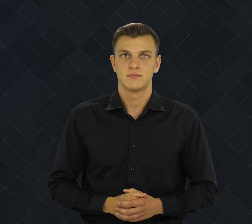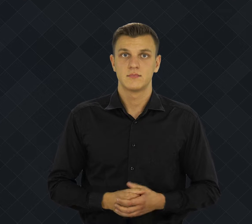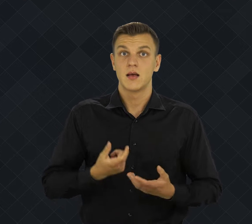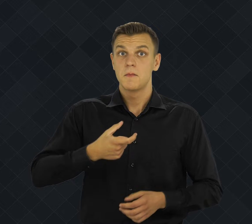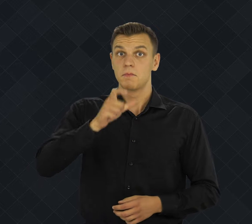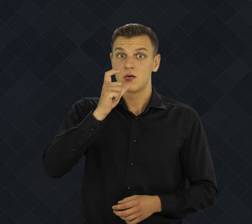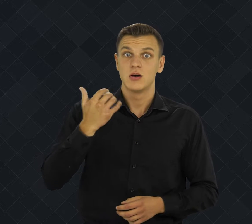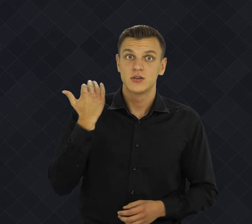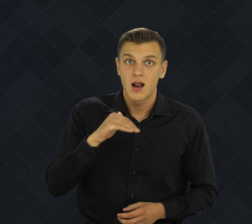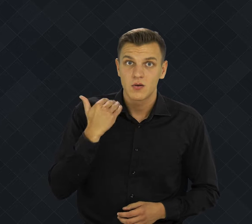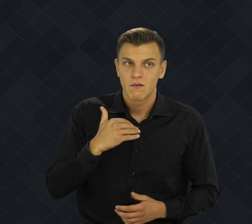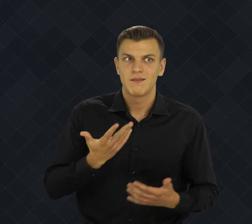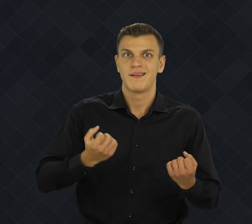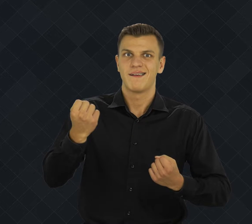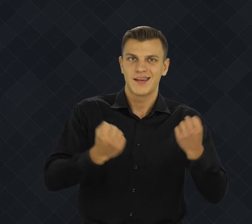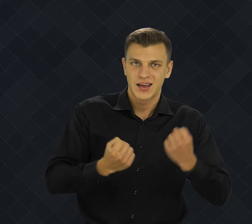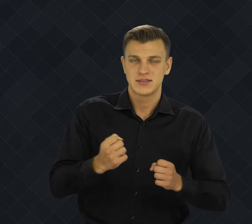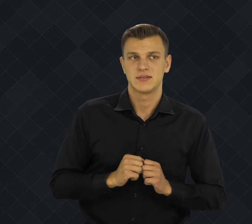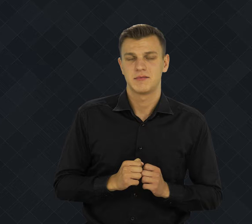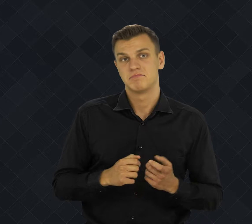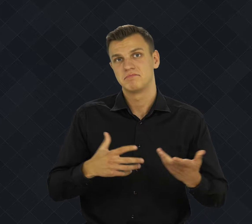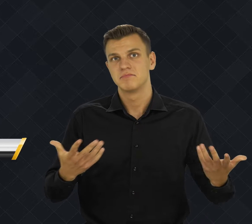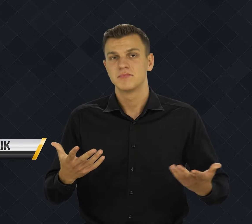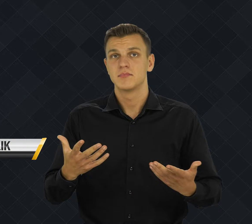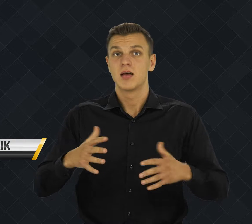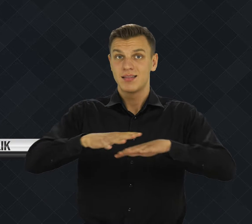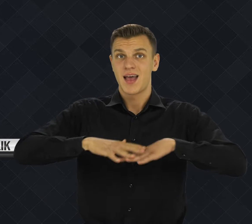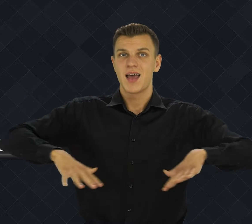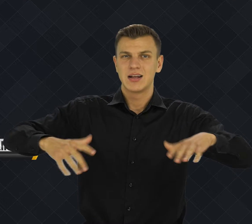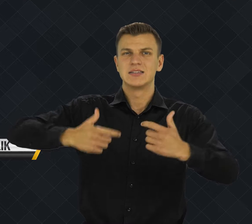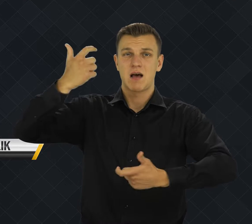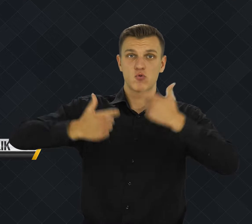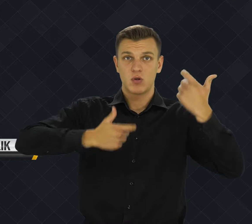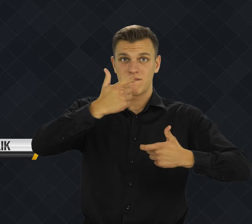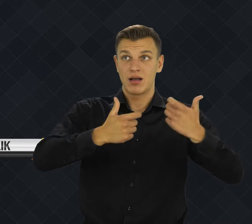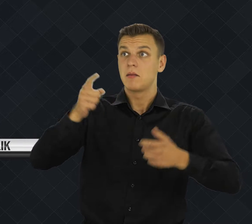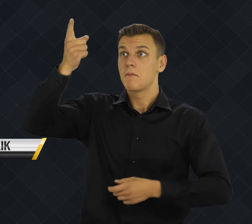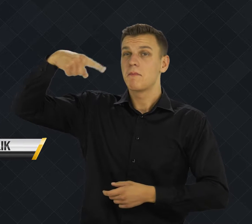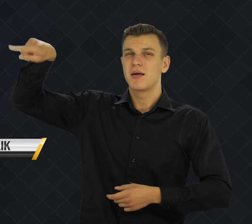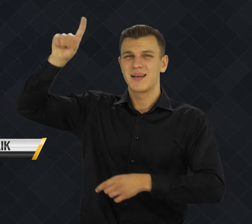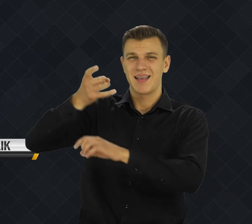Driving after alcohol and exceeding the speed limit